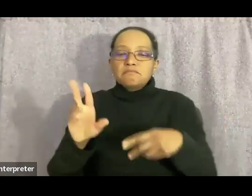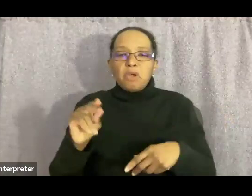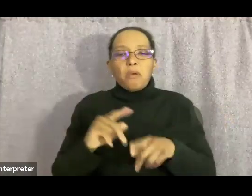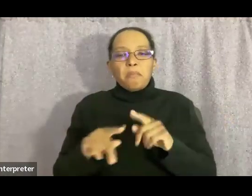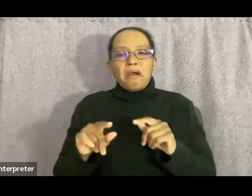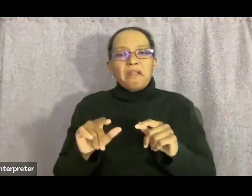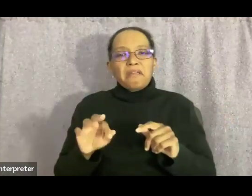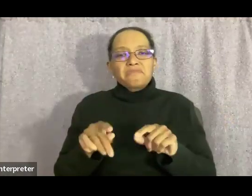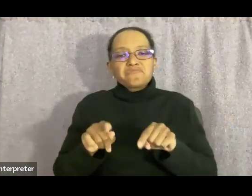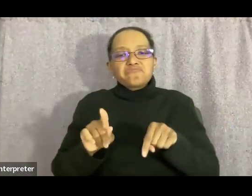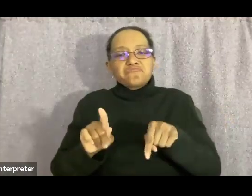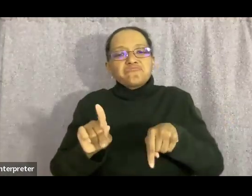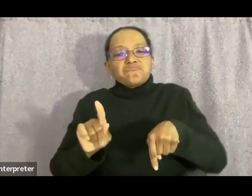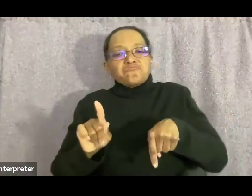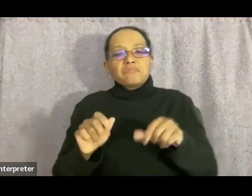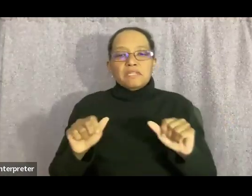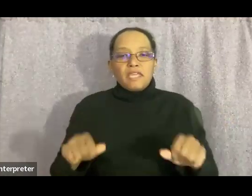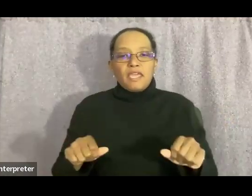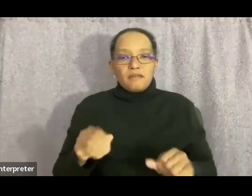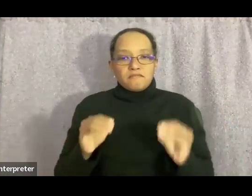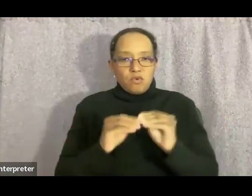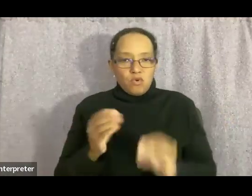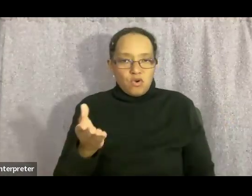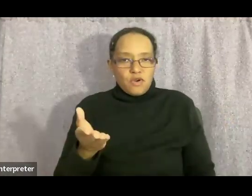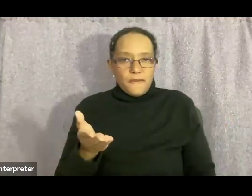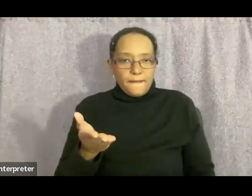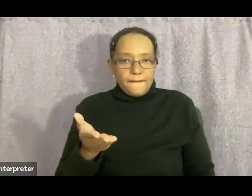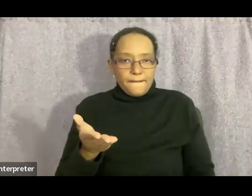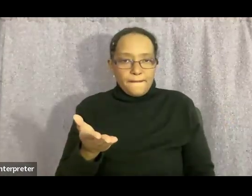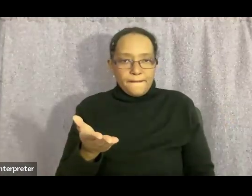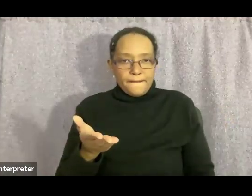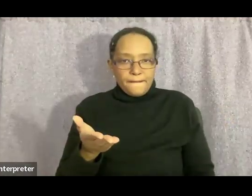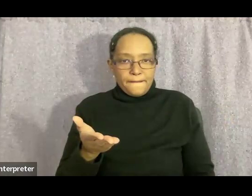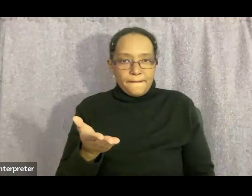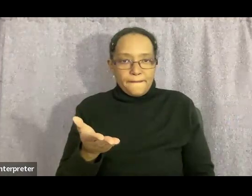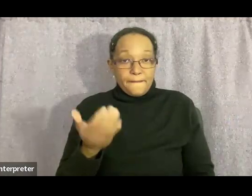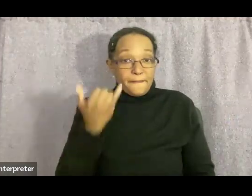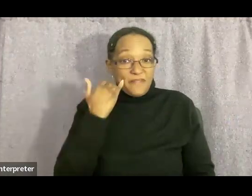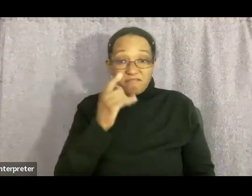But you could take it a little further, if that's not enough of a stretch.